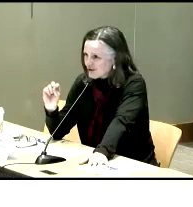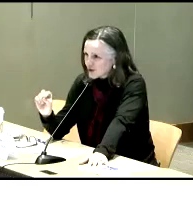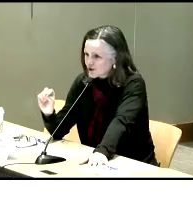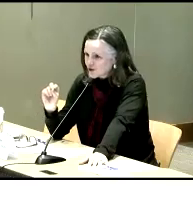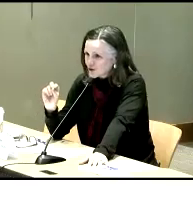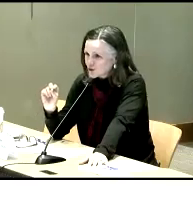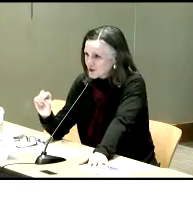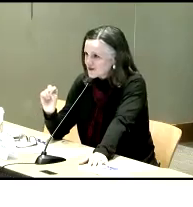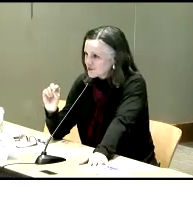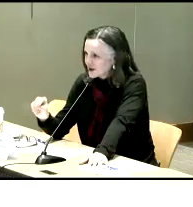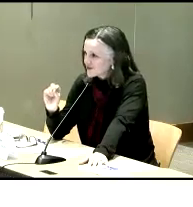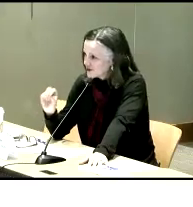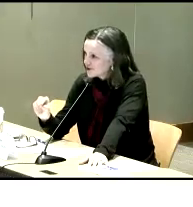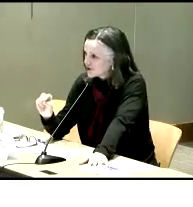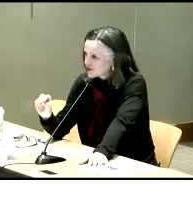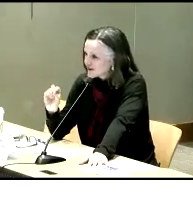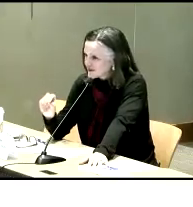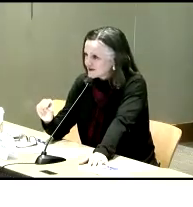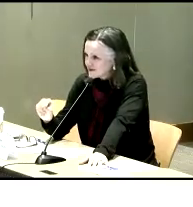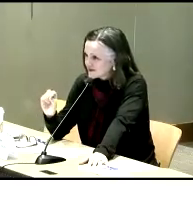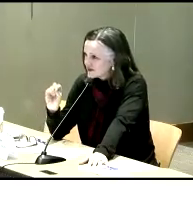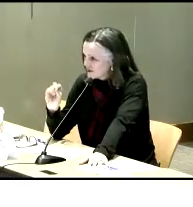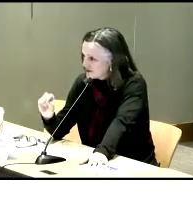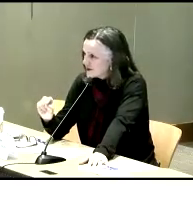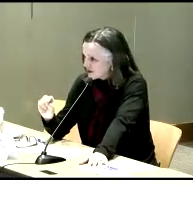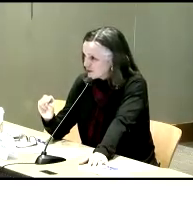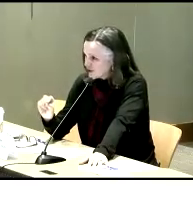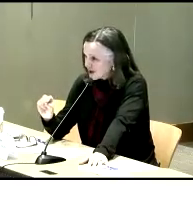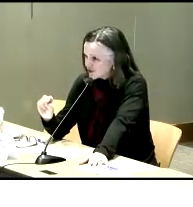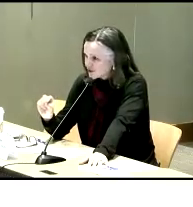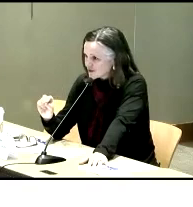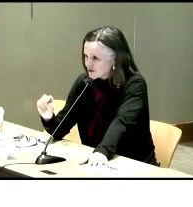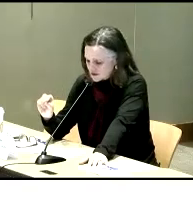I've worked for 20 plus years at CDC in communications.